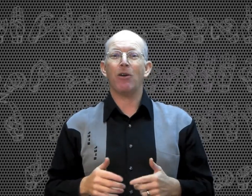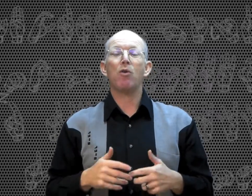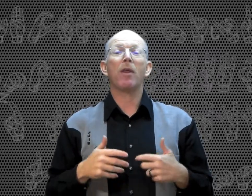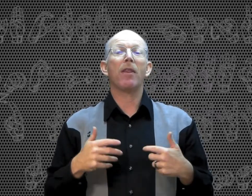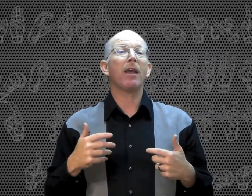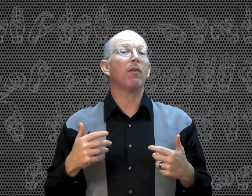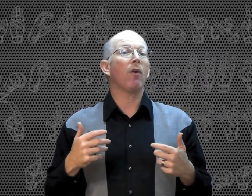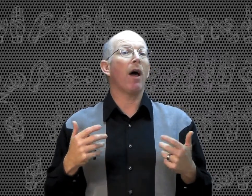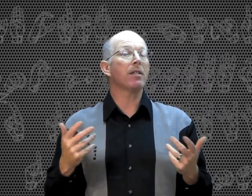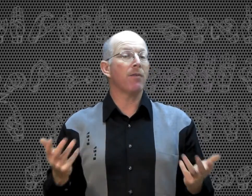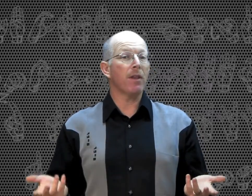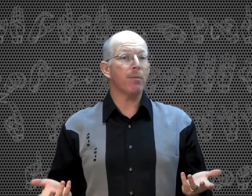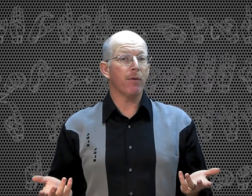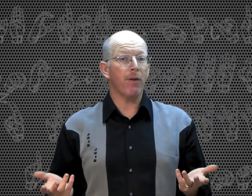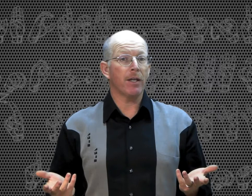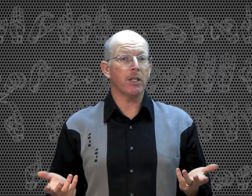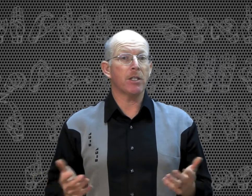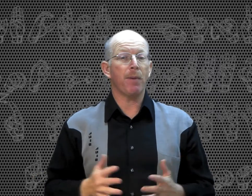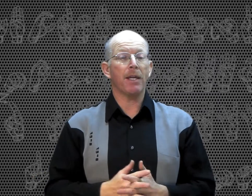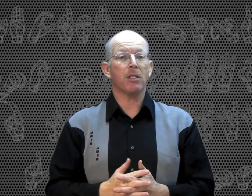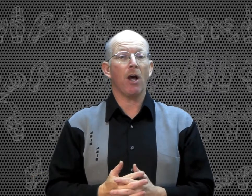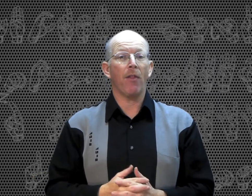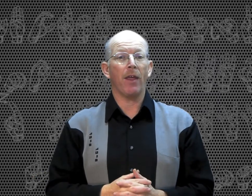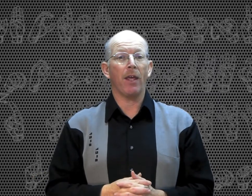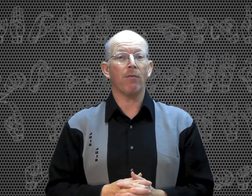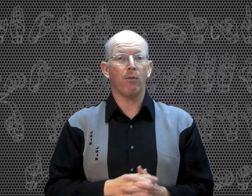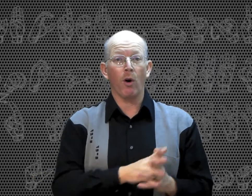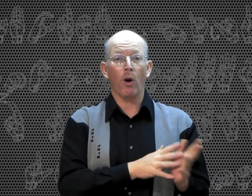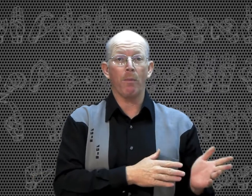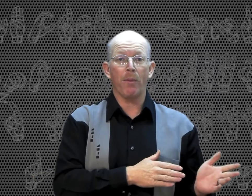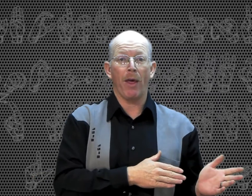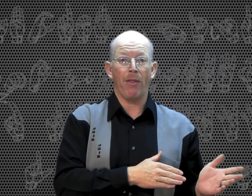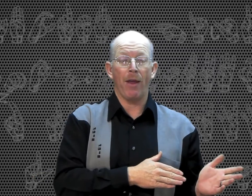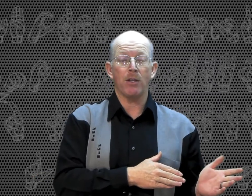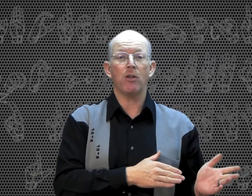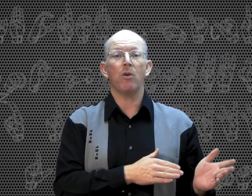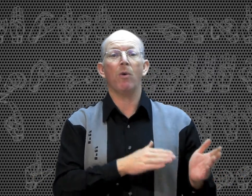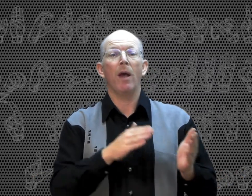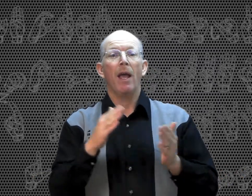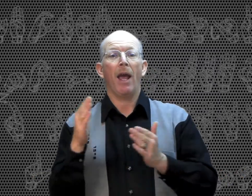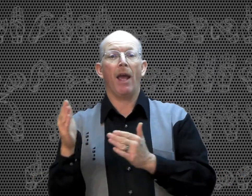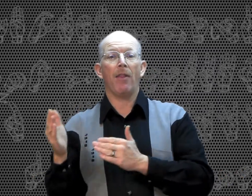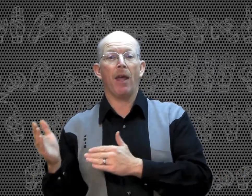Now you can think of lots of other professions based on the verb that they do.